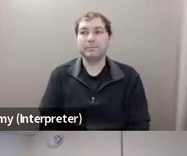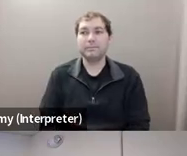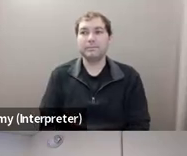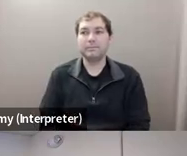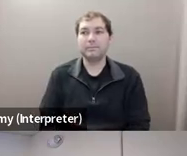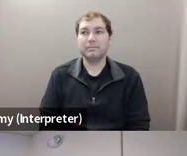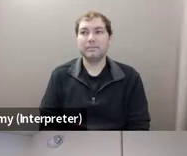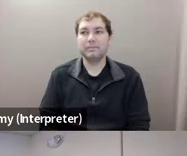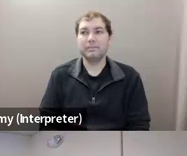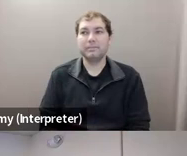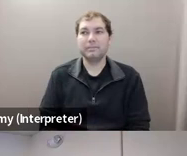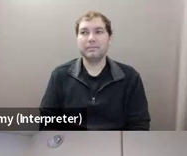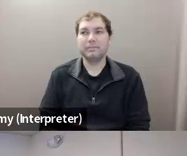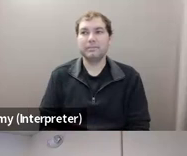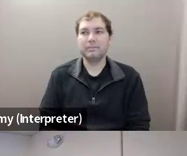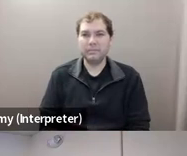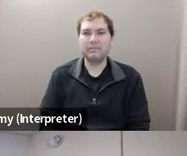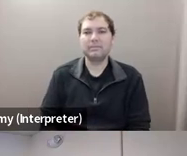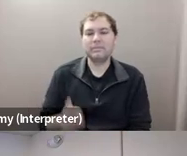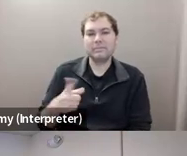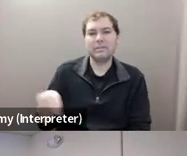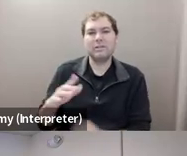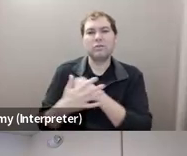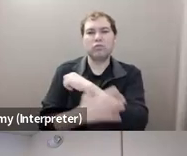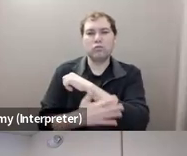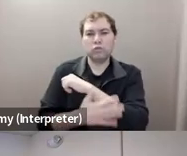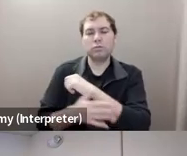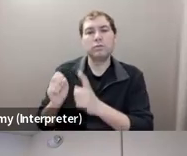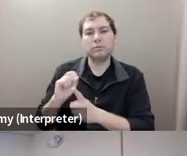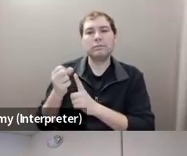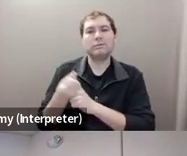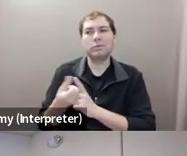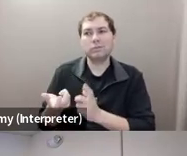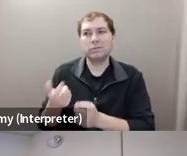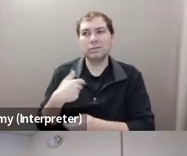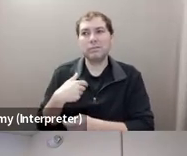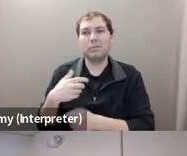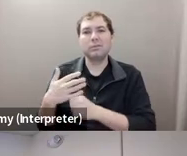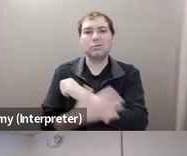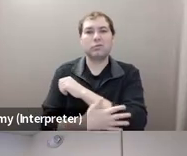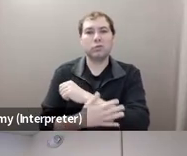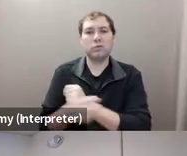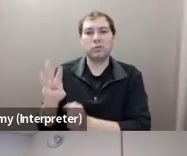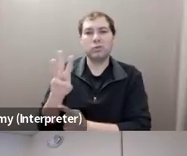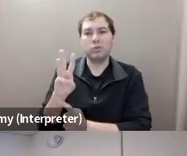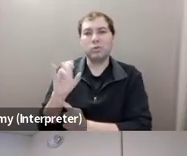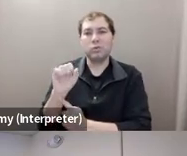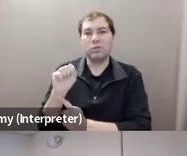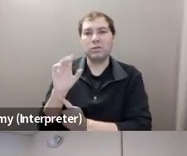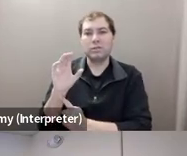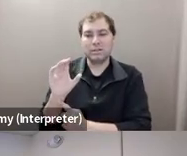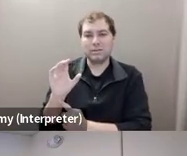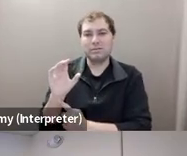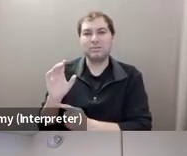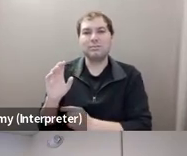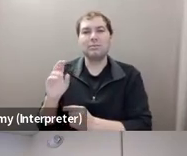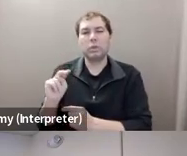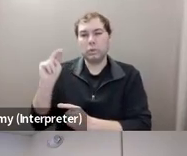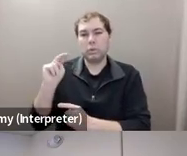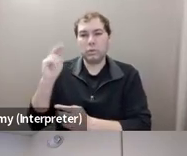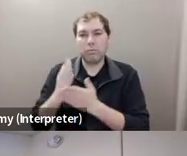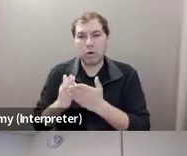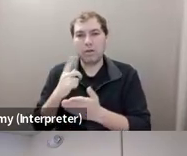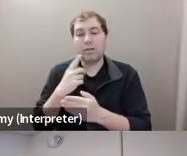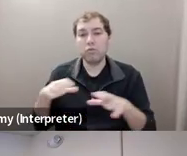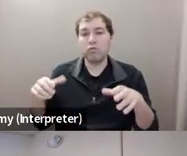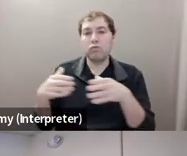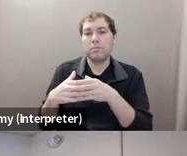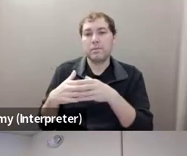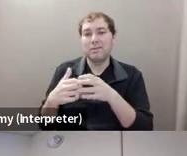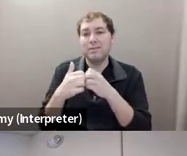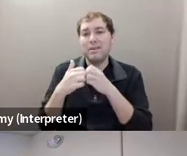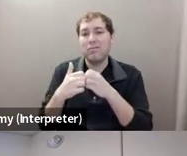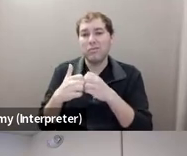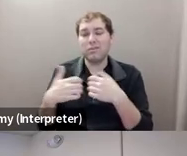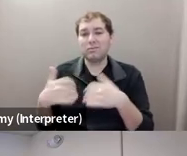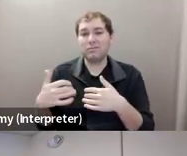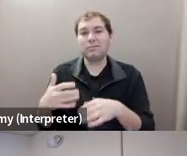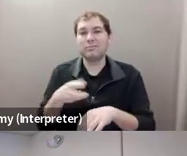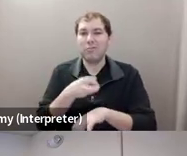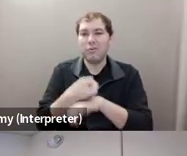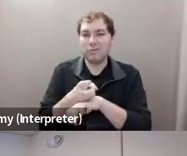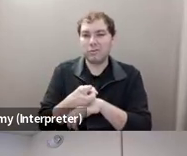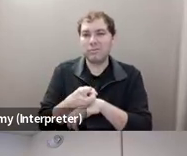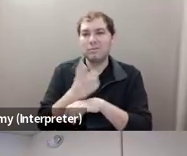Don Posh: well, in these rural situations. I'm in rural Wisconsin in the northern part. And to get a group together is really difficult because of distances.